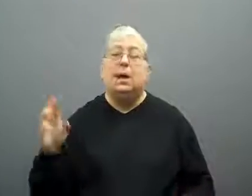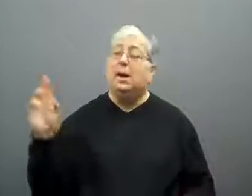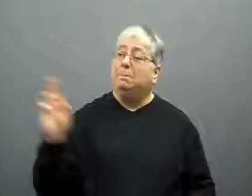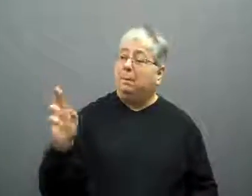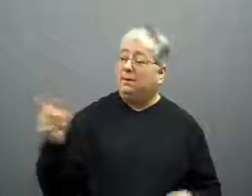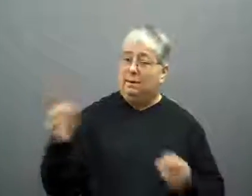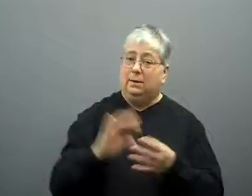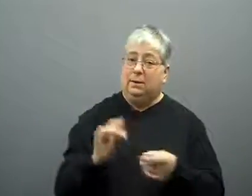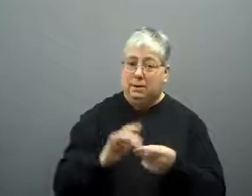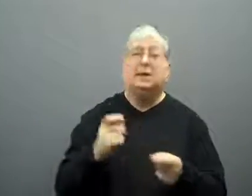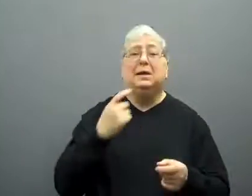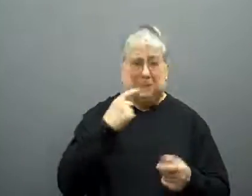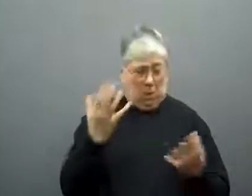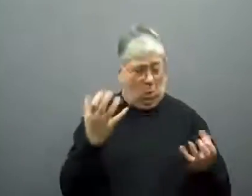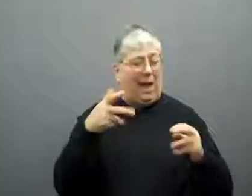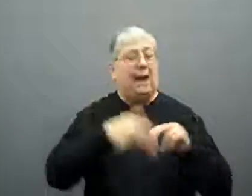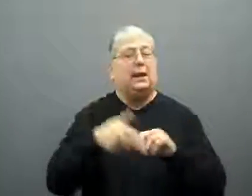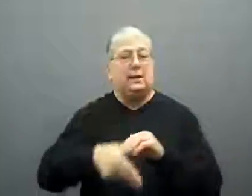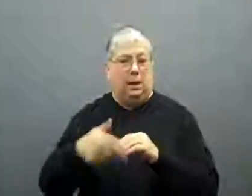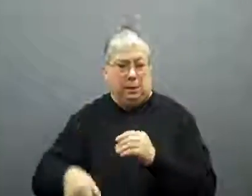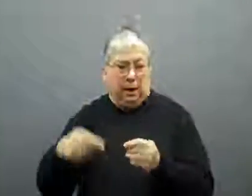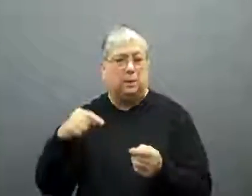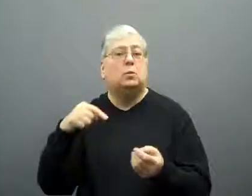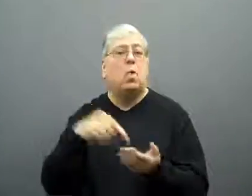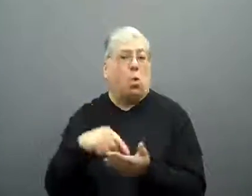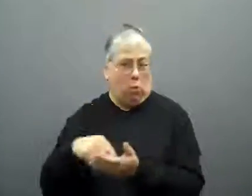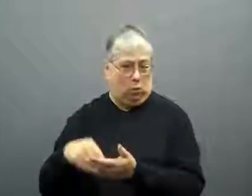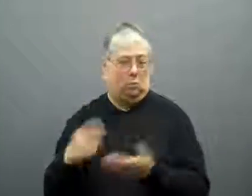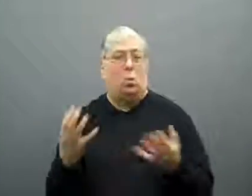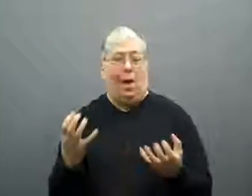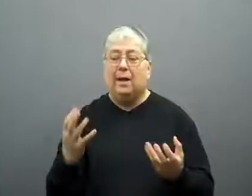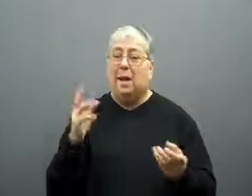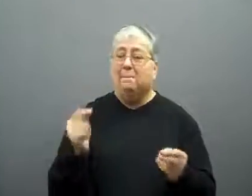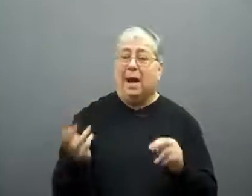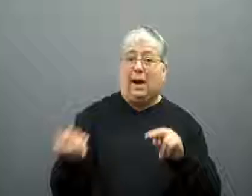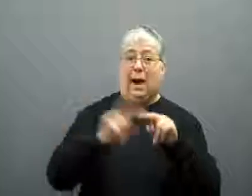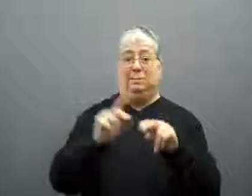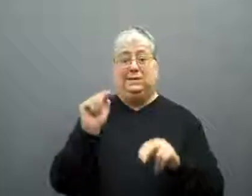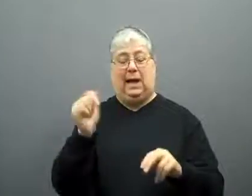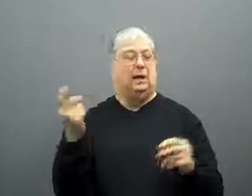The Republicans countered by saying they wanted to reduce the deficit,